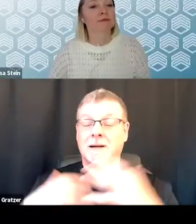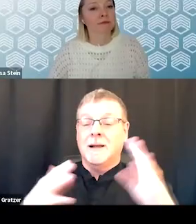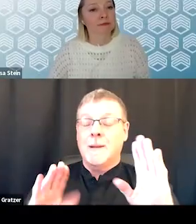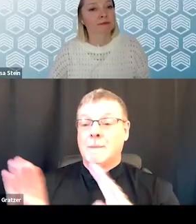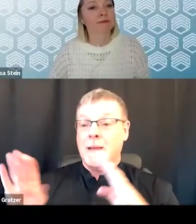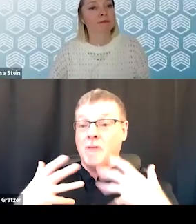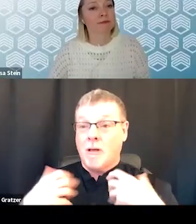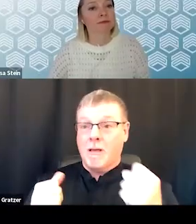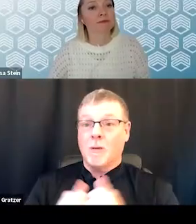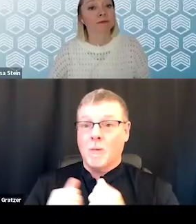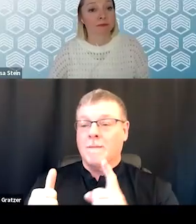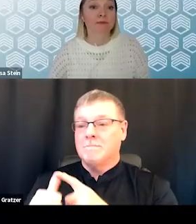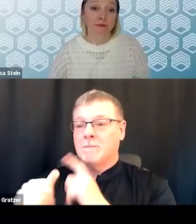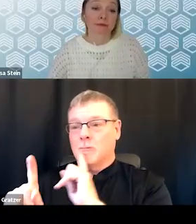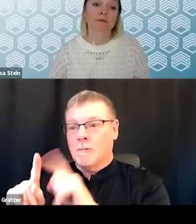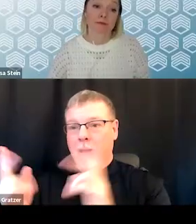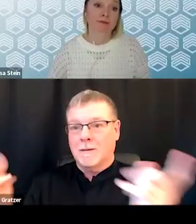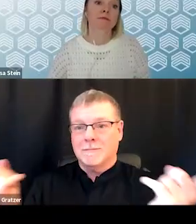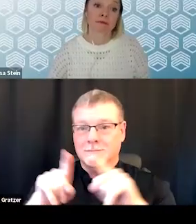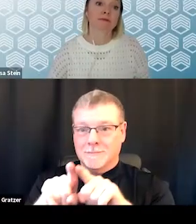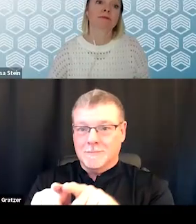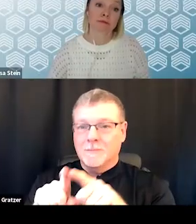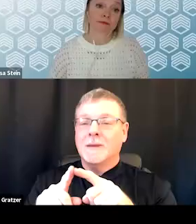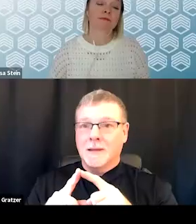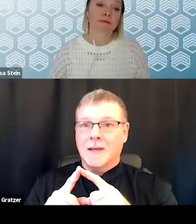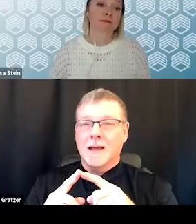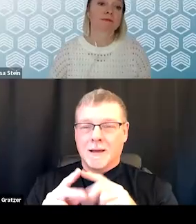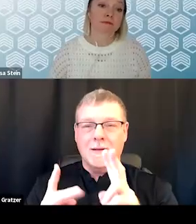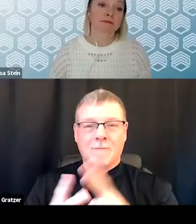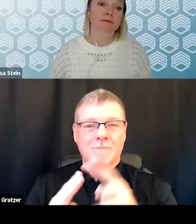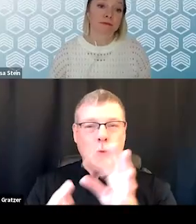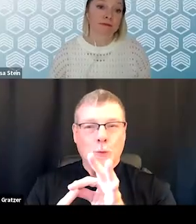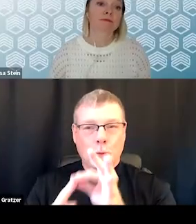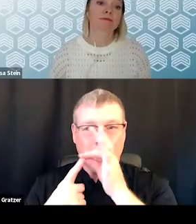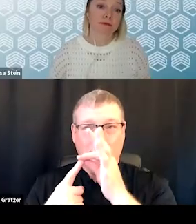with the first responder field. And so it is very niche and takes a lot to have someone